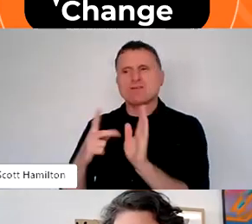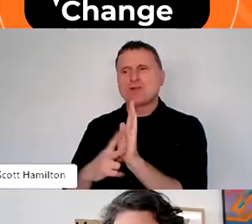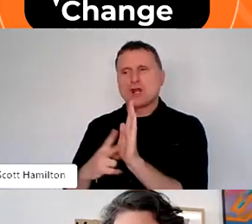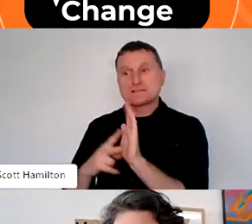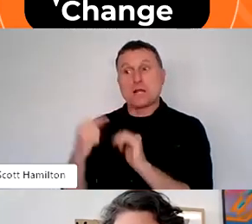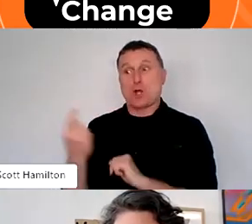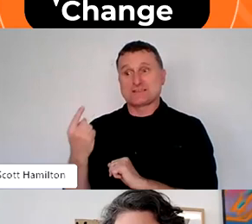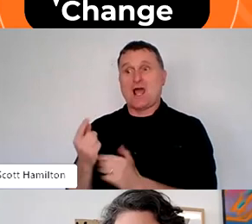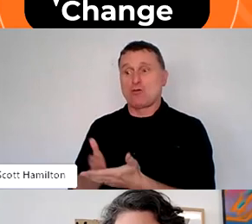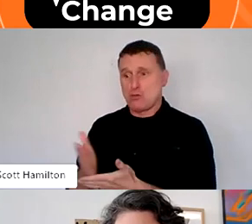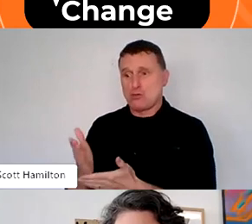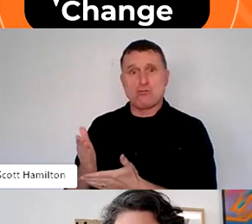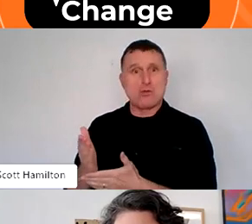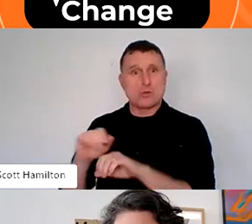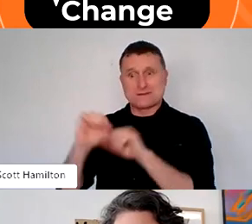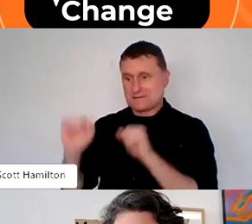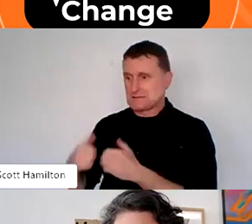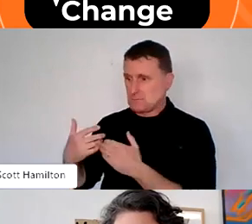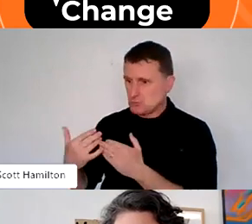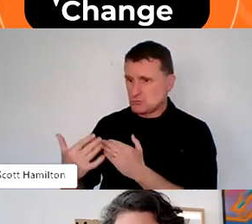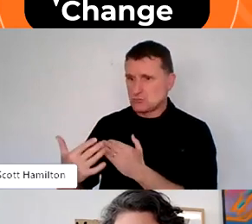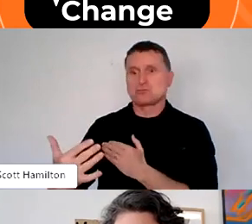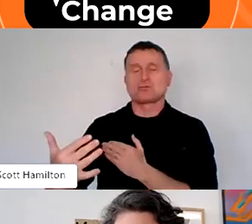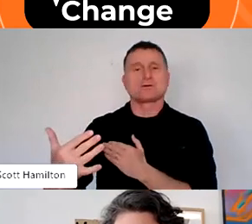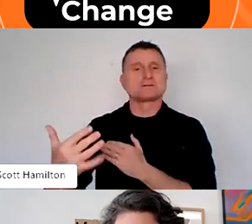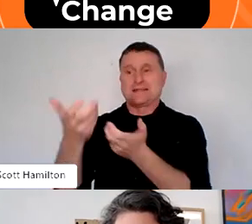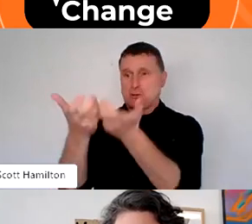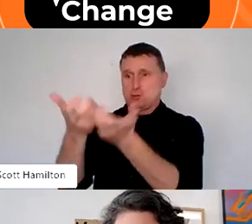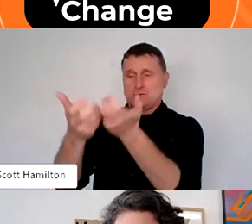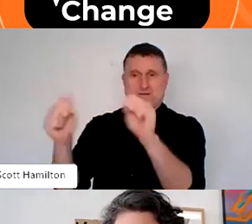right up through university out through tertiary and she said "My